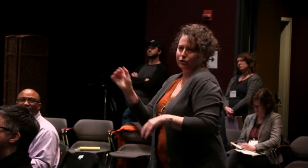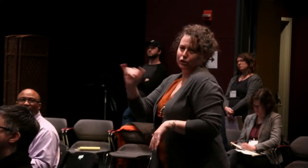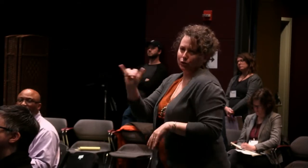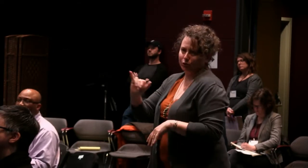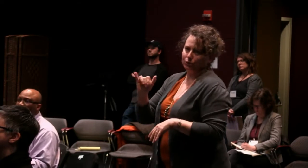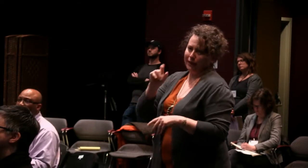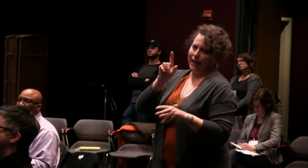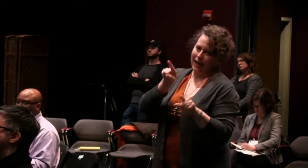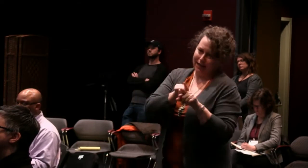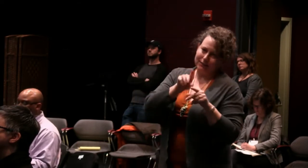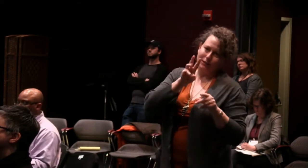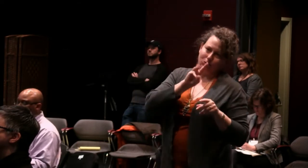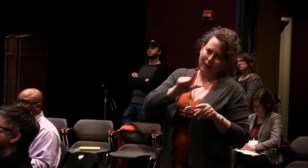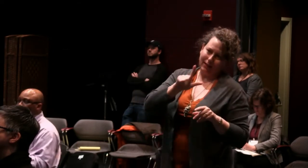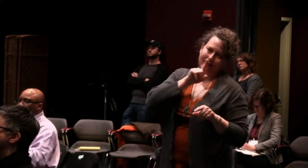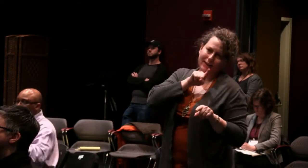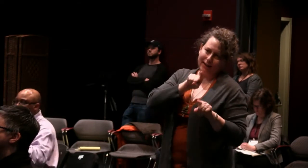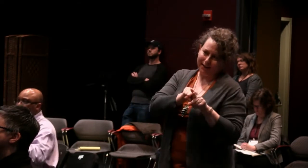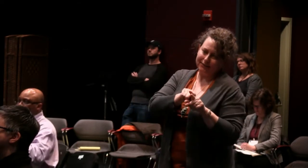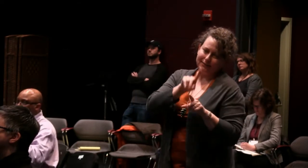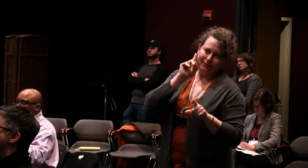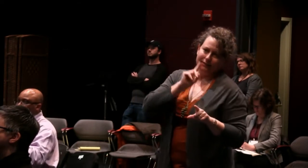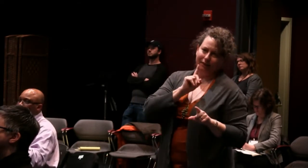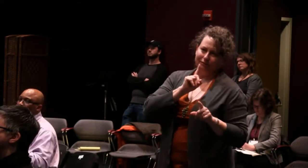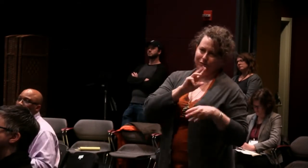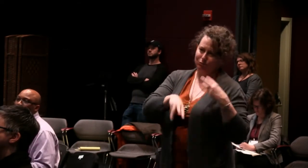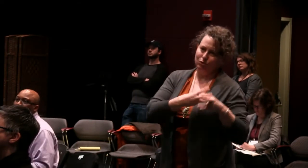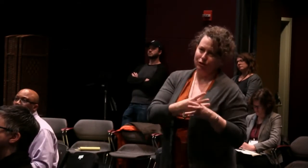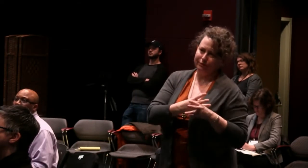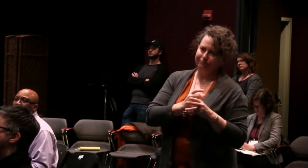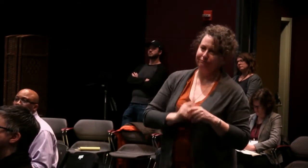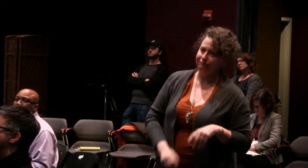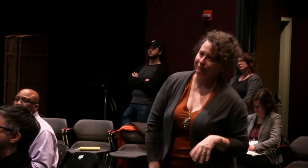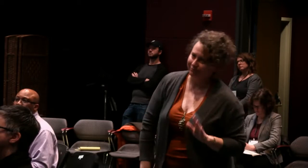Especially if we want to be involved in this professional world of theater.